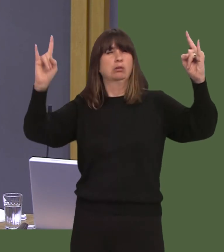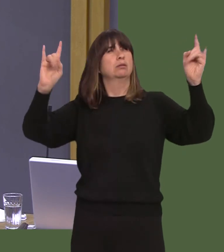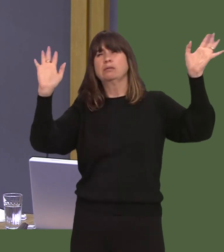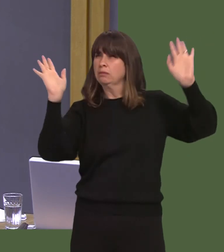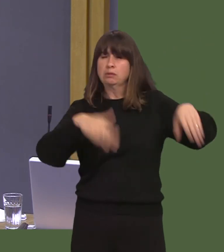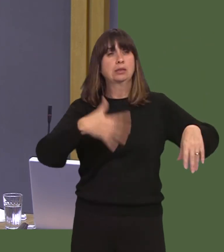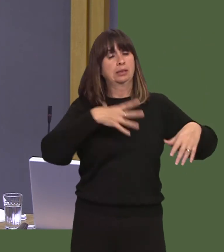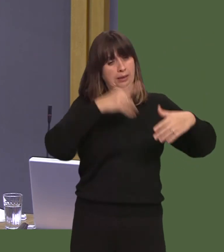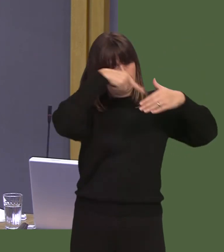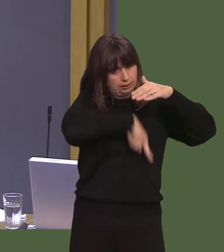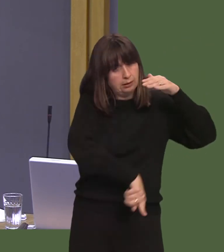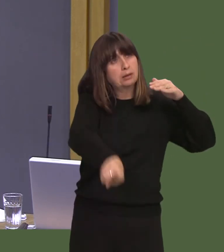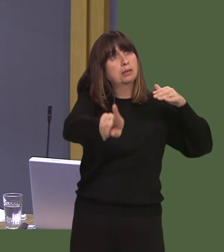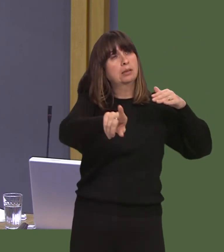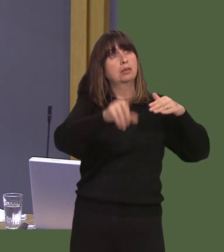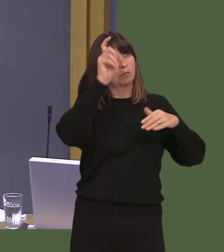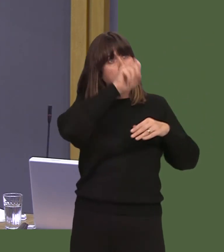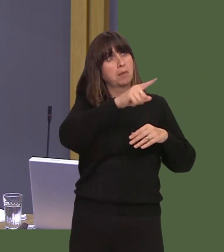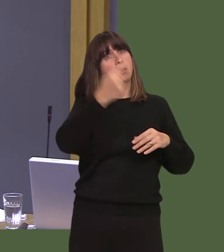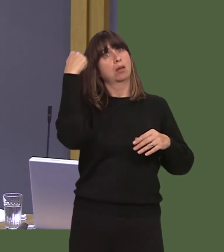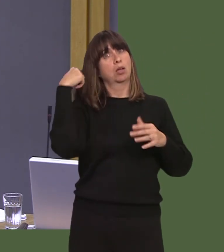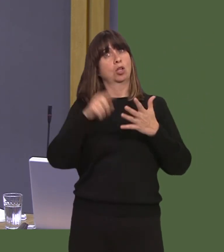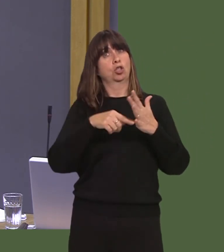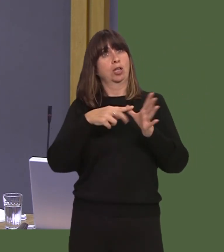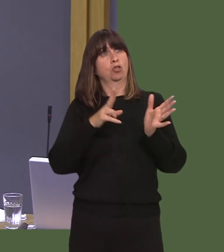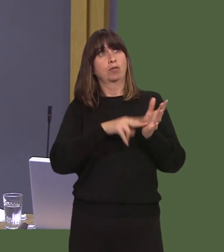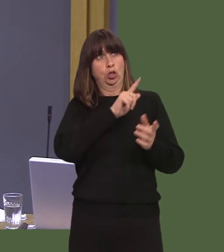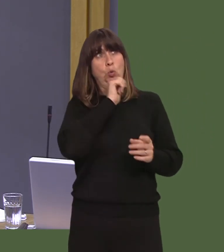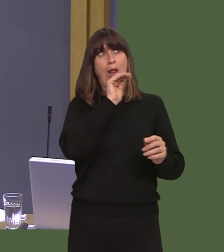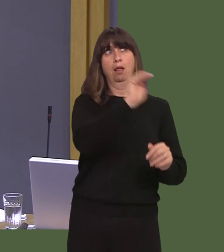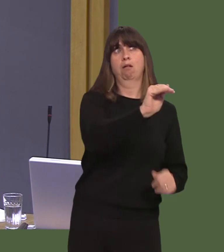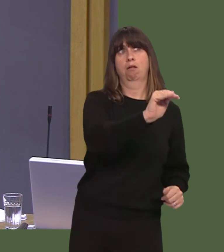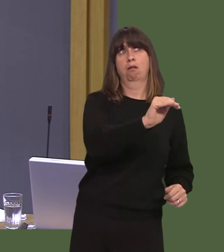You said in January that you'd remind the grid of that. So, what was their response?